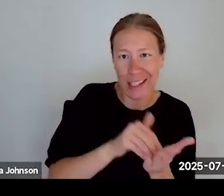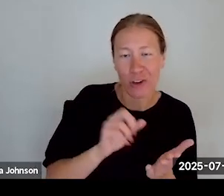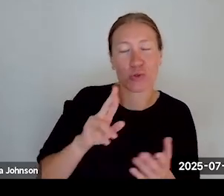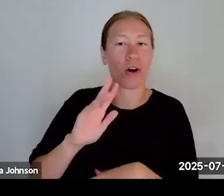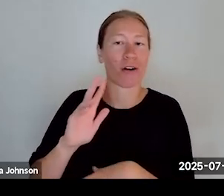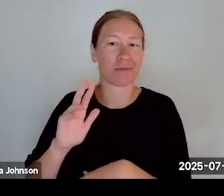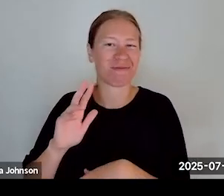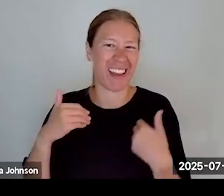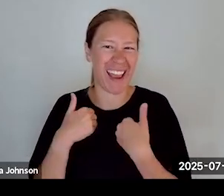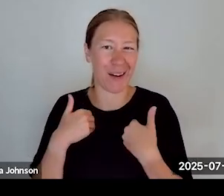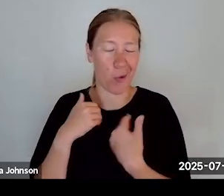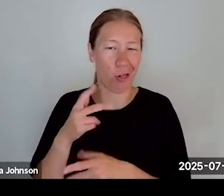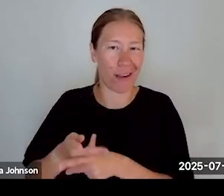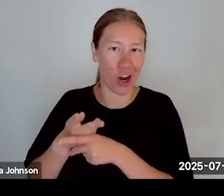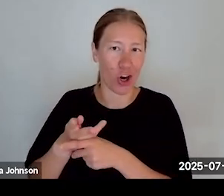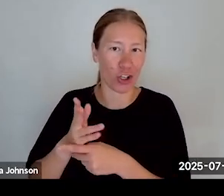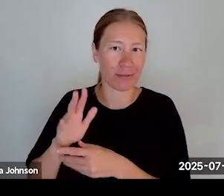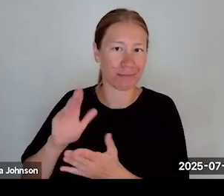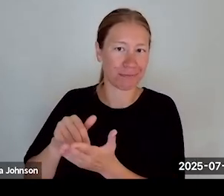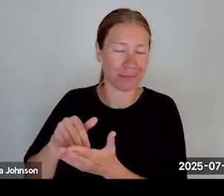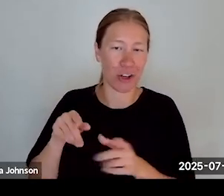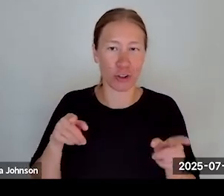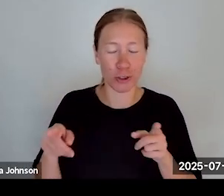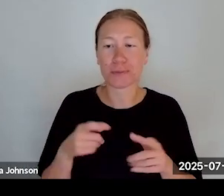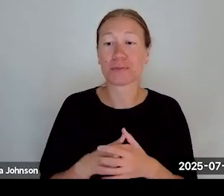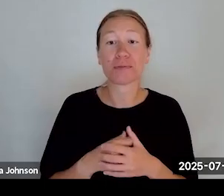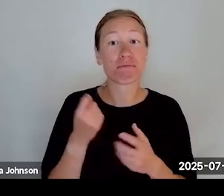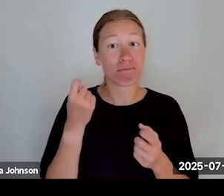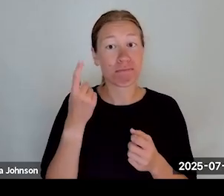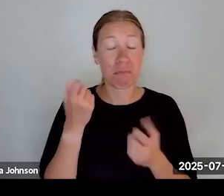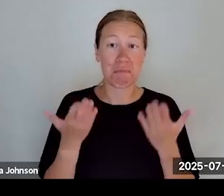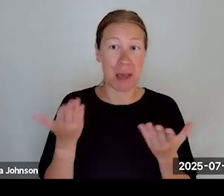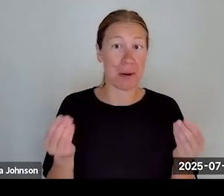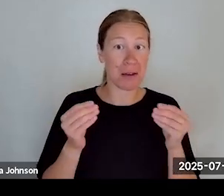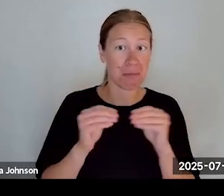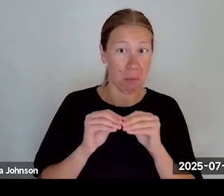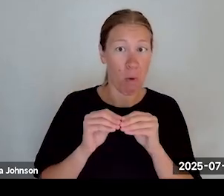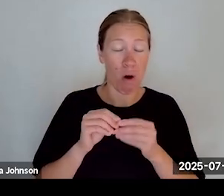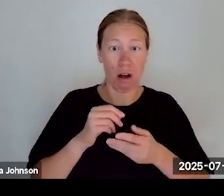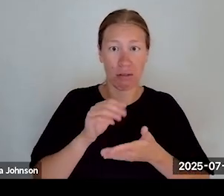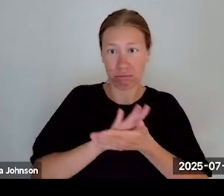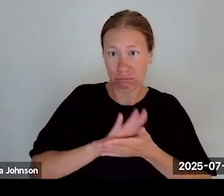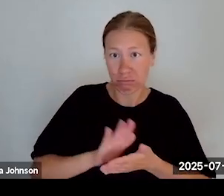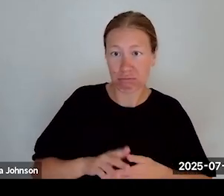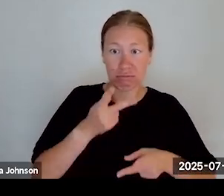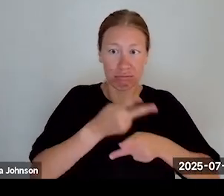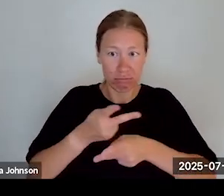Other options could include an increase in housekeeping or cleaning of the workspace, a modification of the work environment